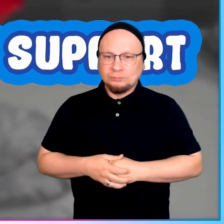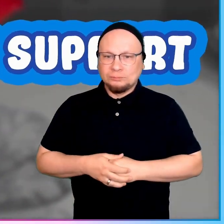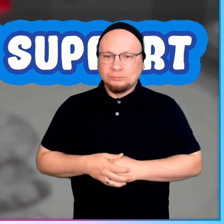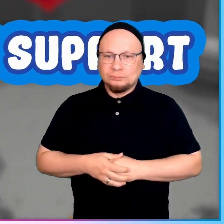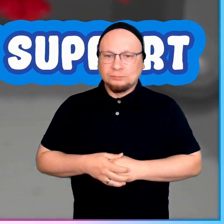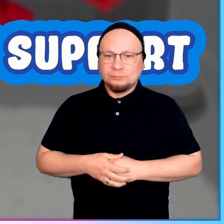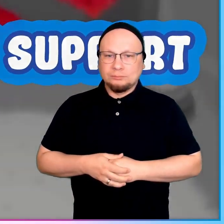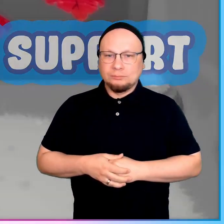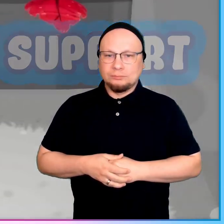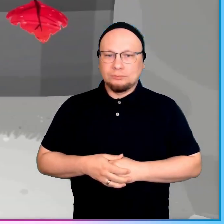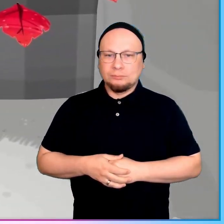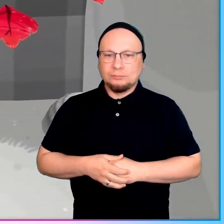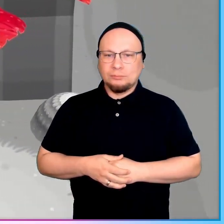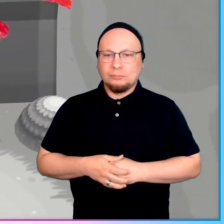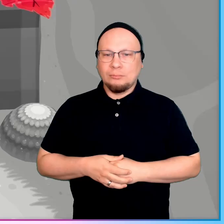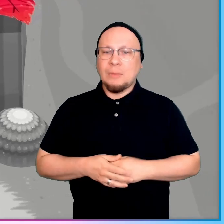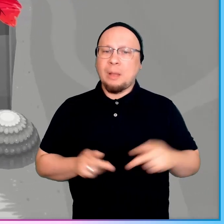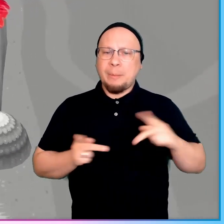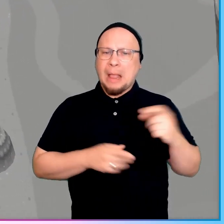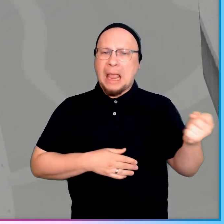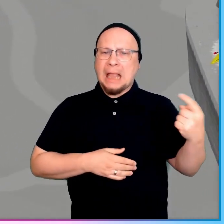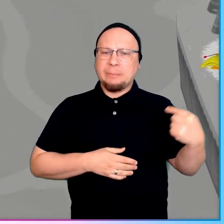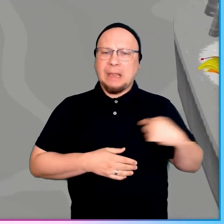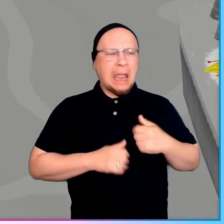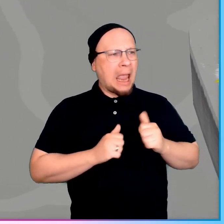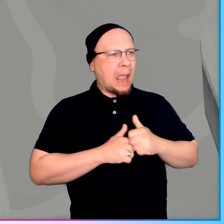We’ve been asked how we’ve made the game accessible for people with colorblindness.